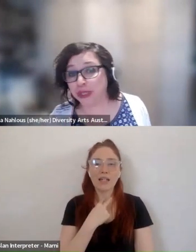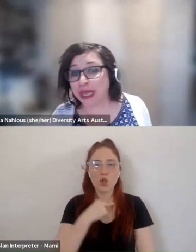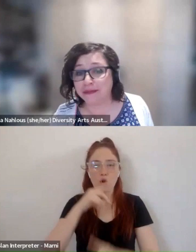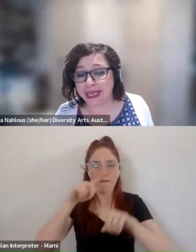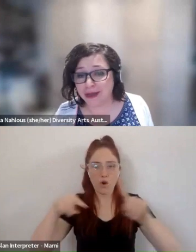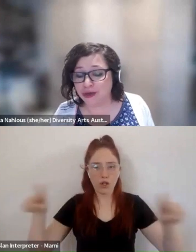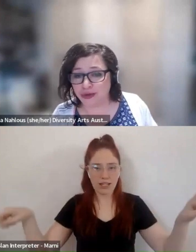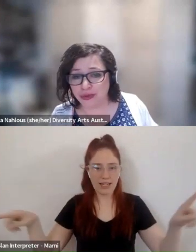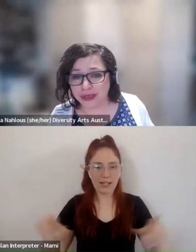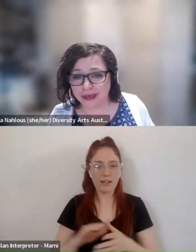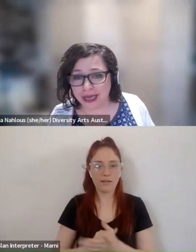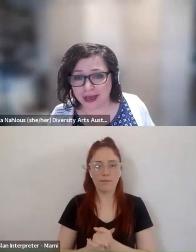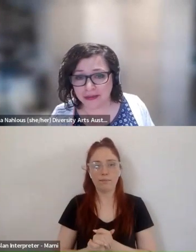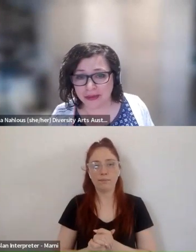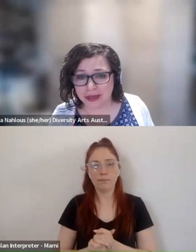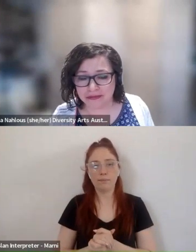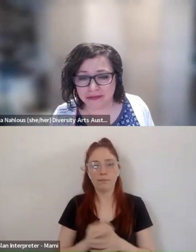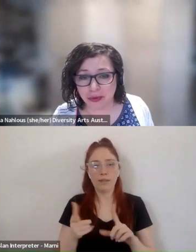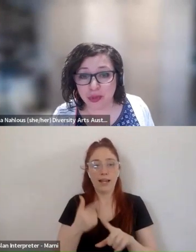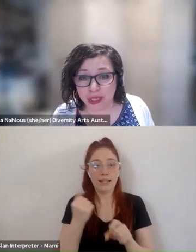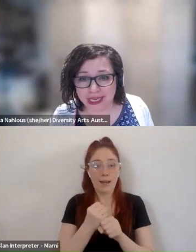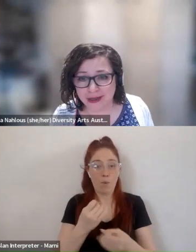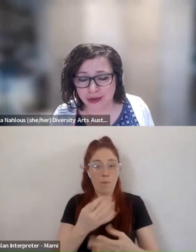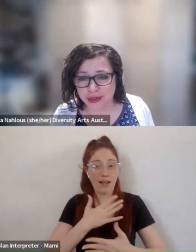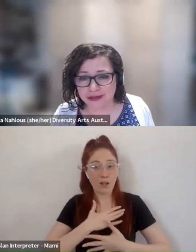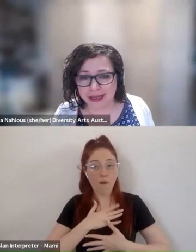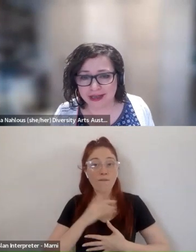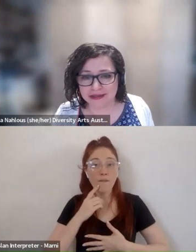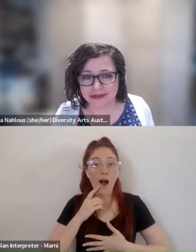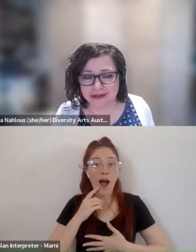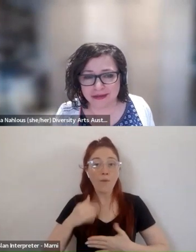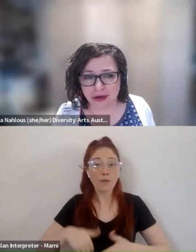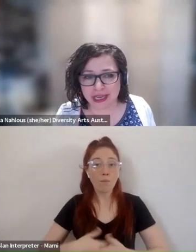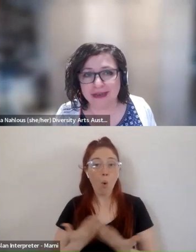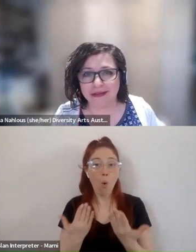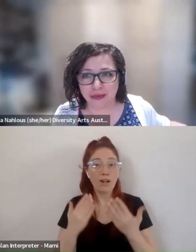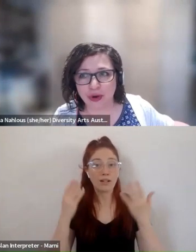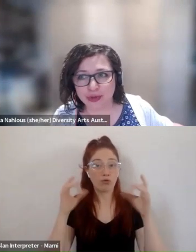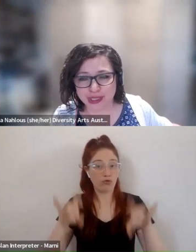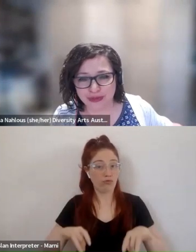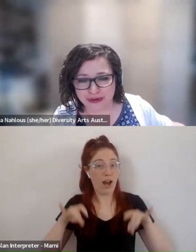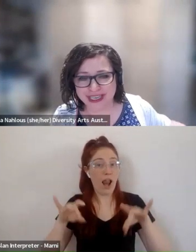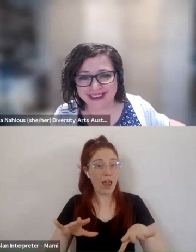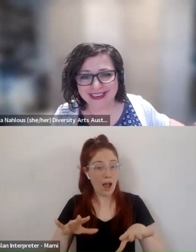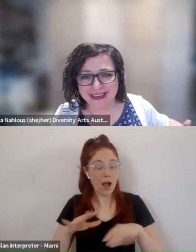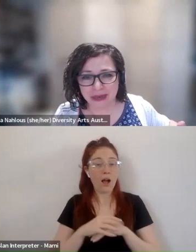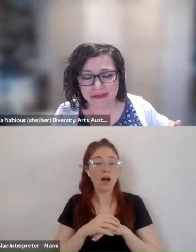like me, who born here who were in the roles that we're in, but